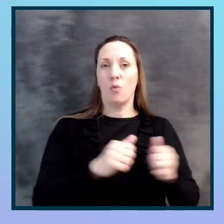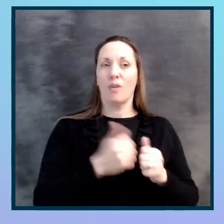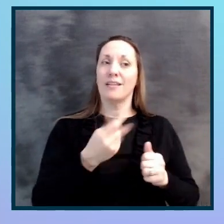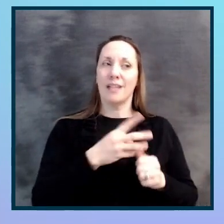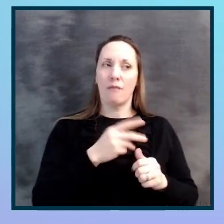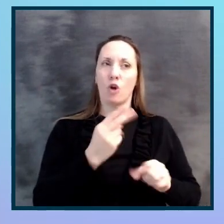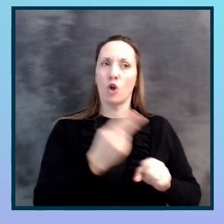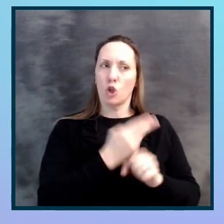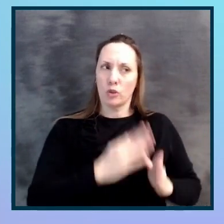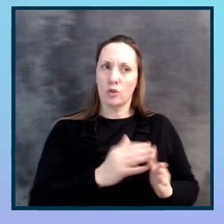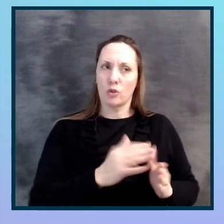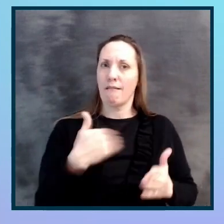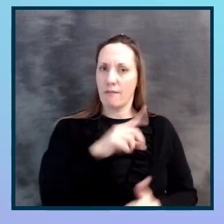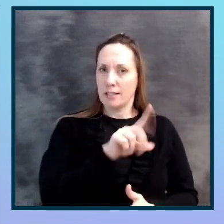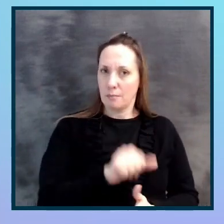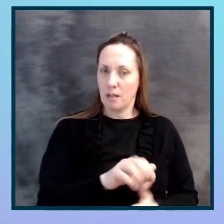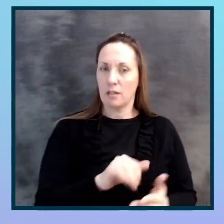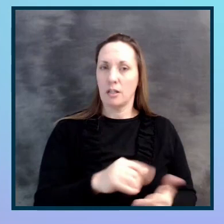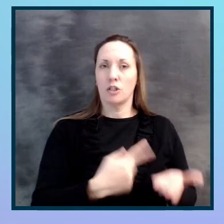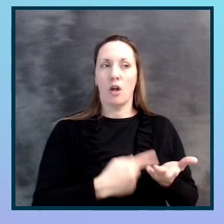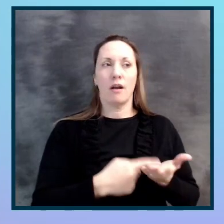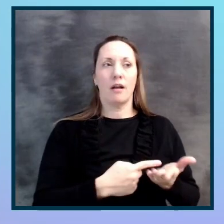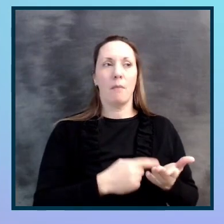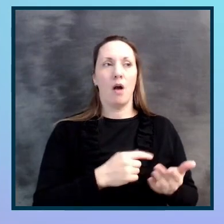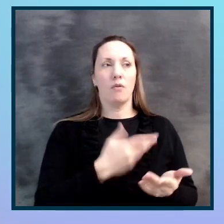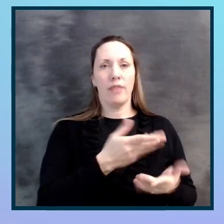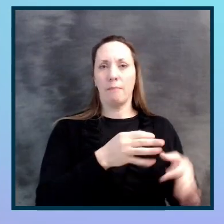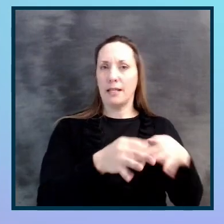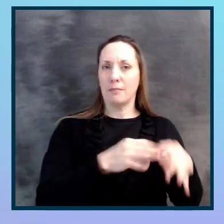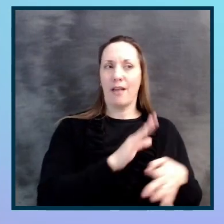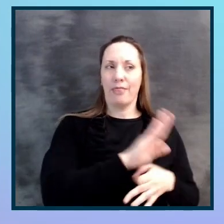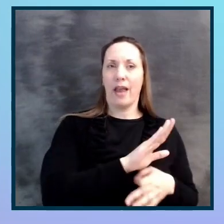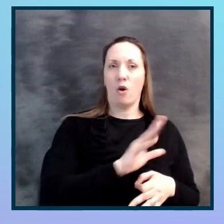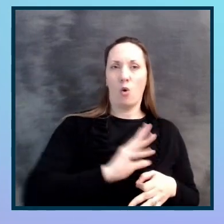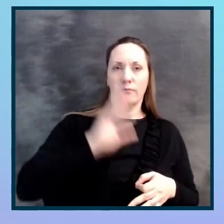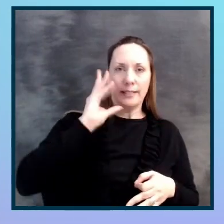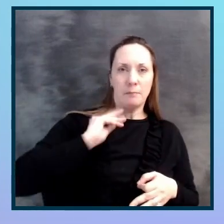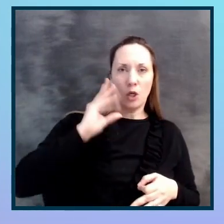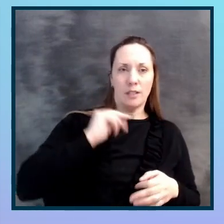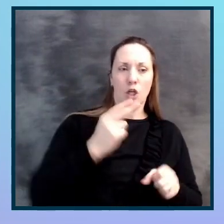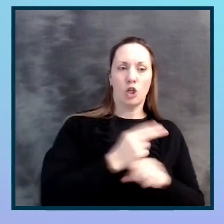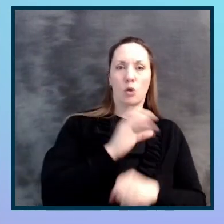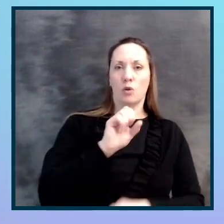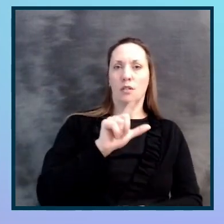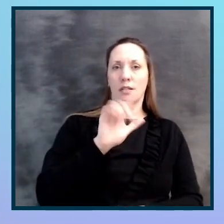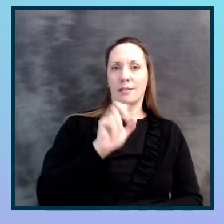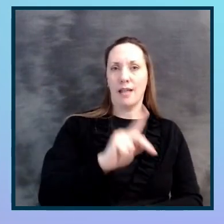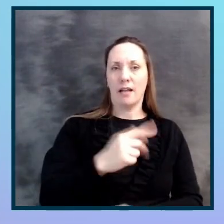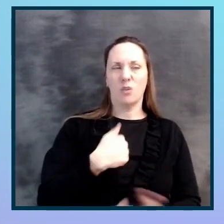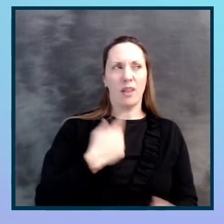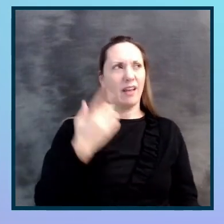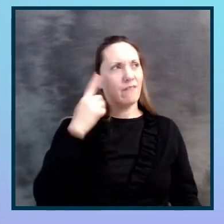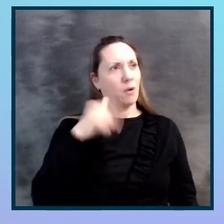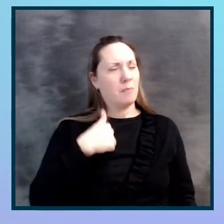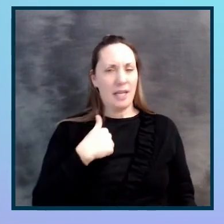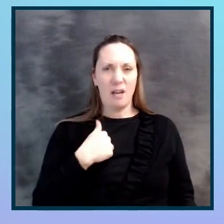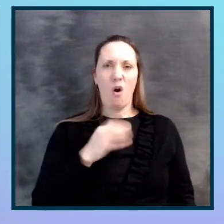talking about their actual lived experiences using Slack. And I think just hearing people's experiences is really powerful,